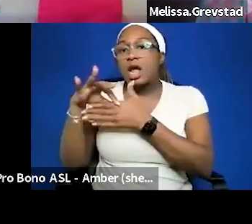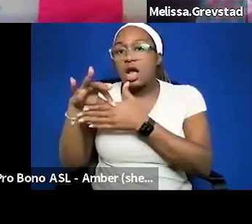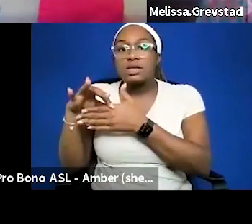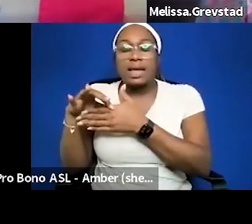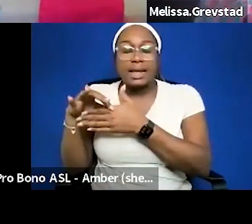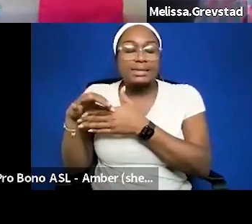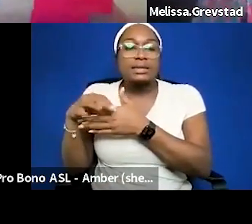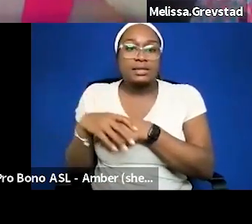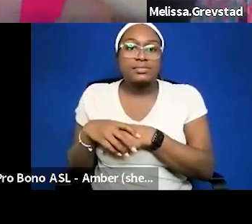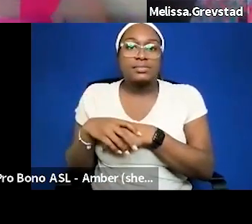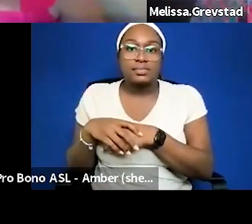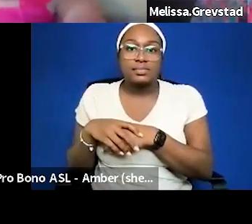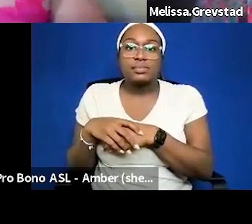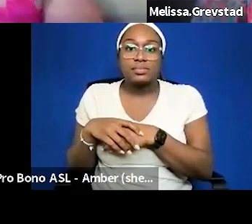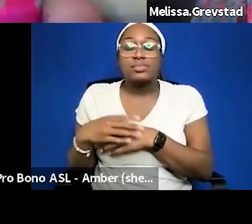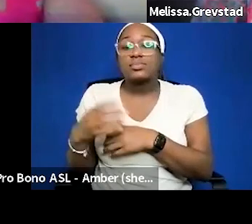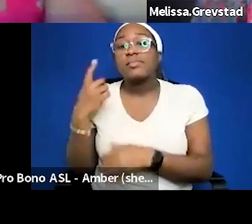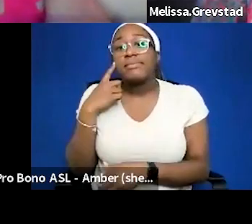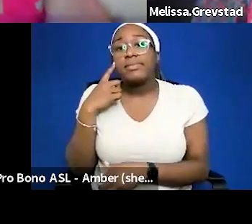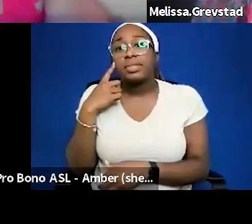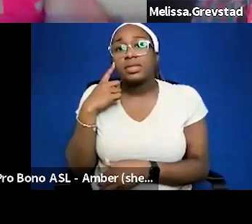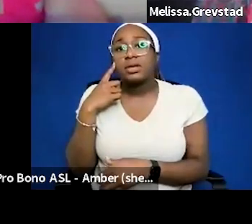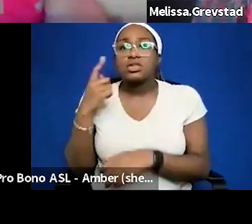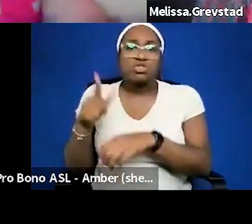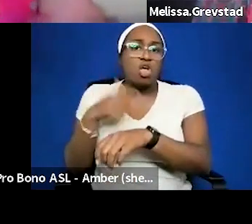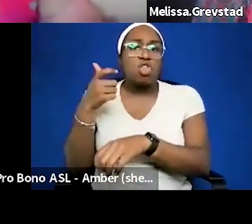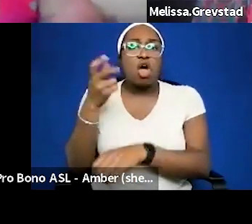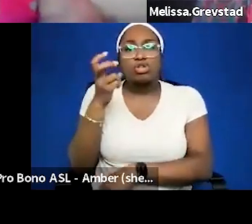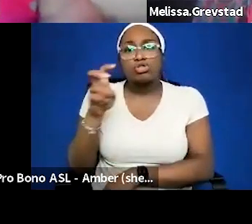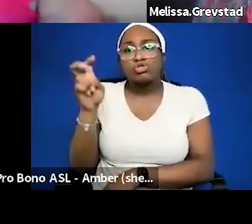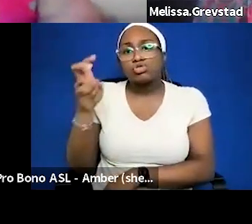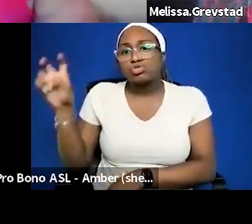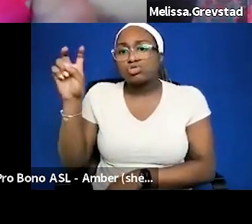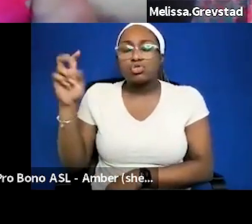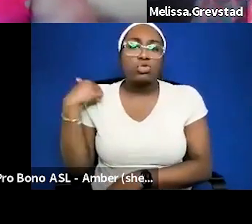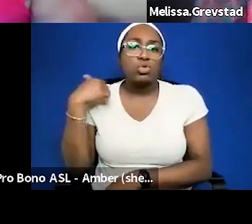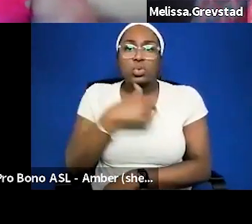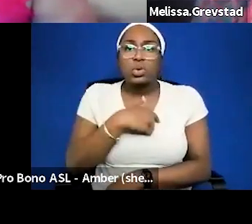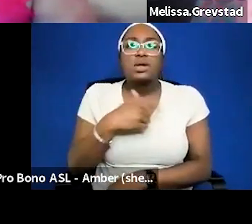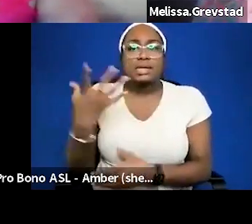I think, you know, I think we're on a bit of a longer journey. I think that we've been pretty proud of the strides that Dove is made.